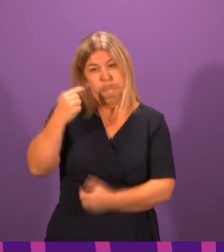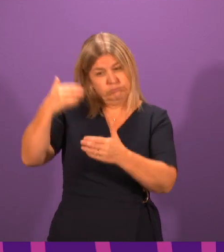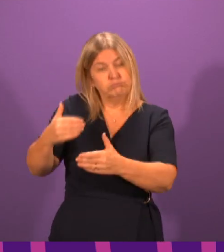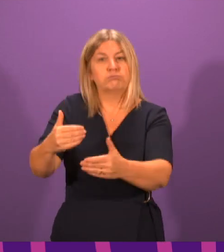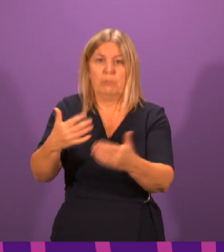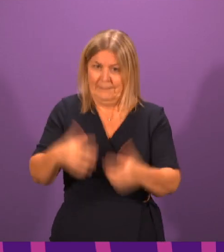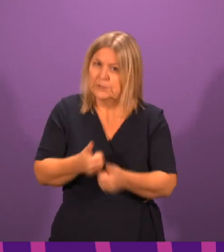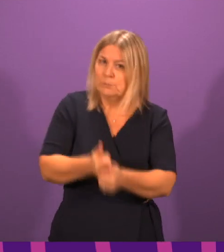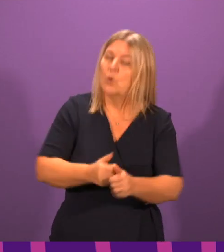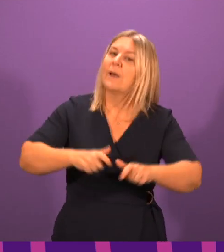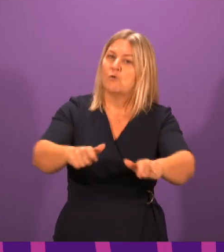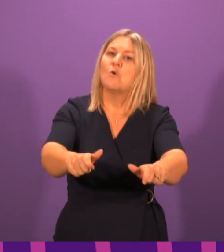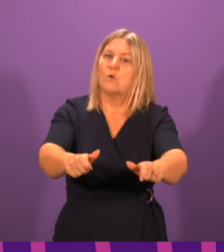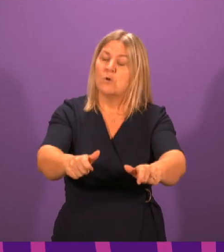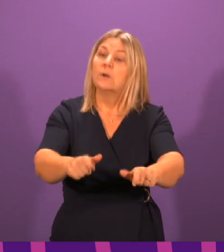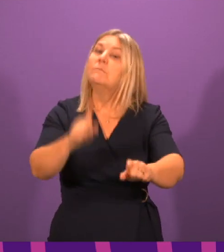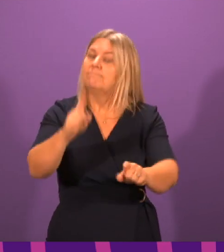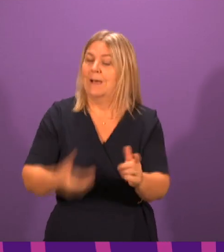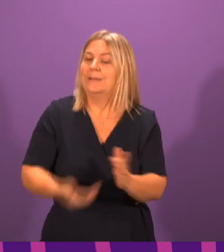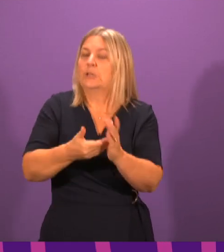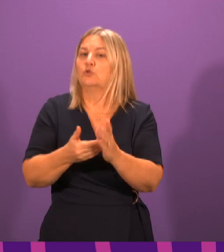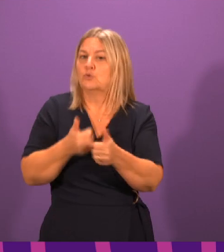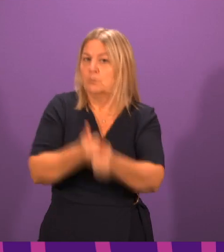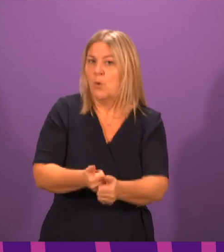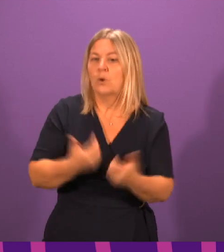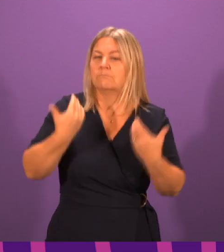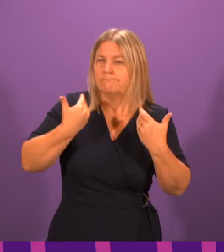and that the significant additional support for mental health and wellbeing